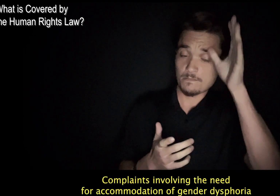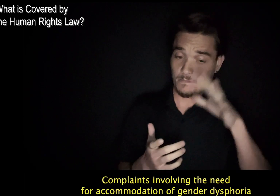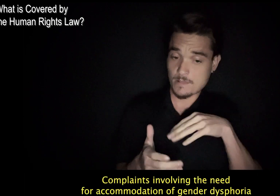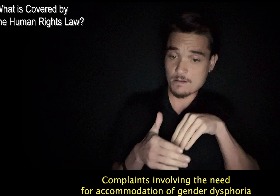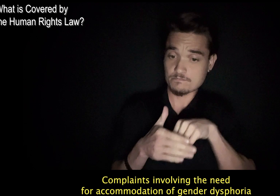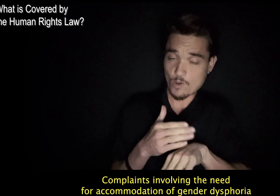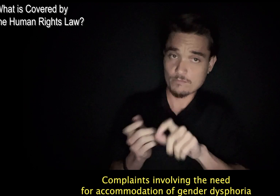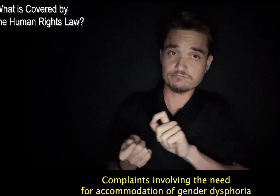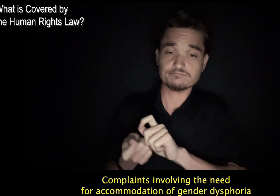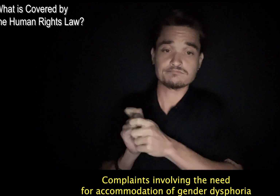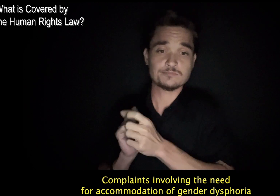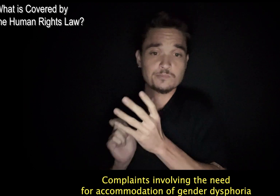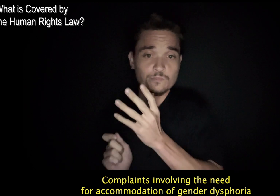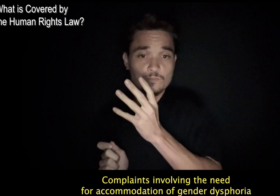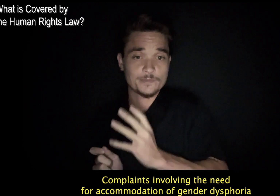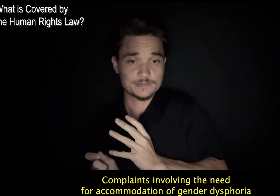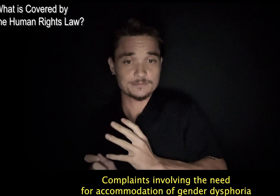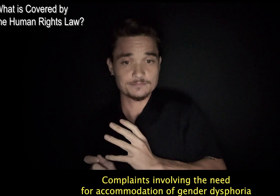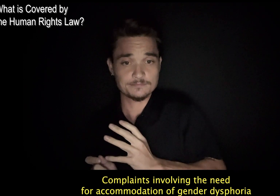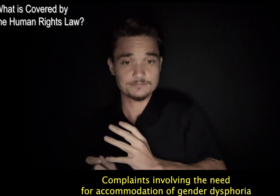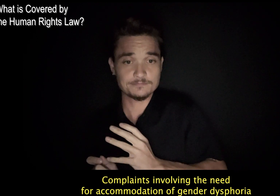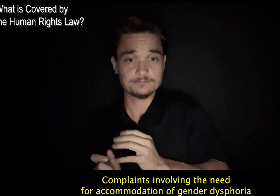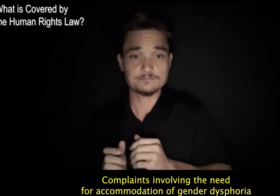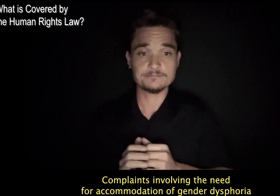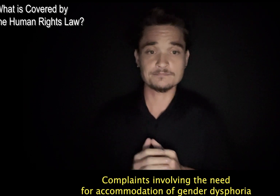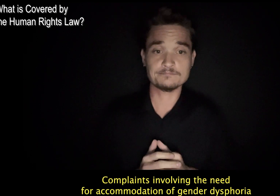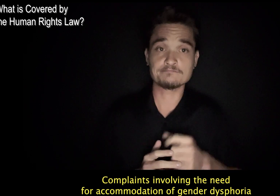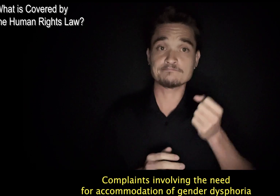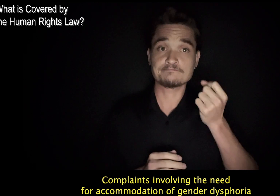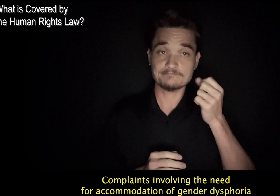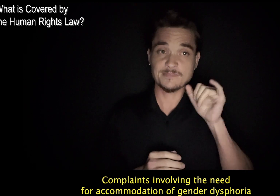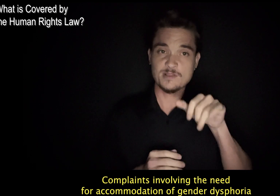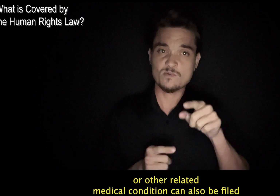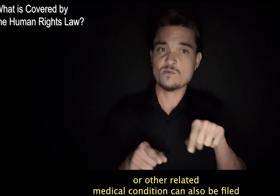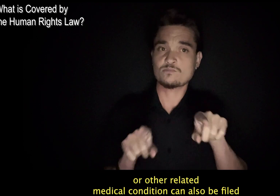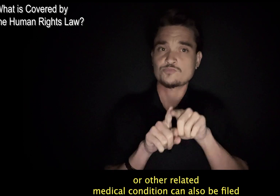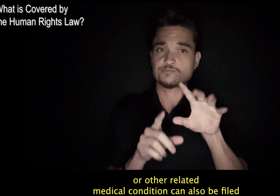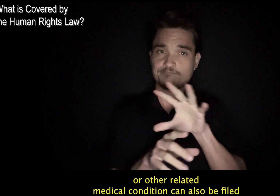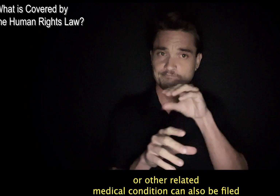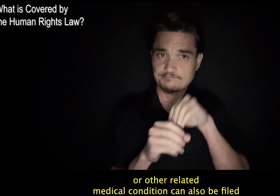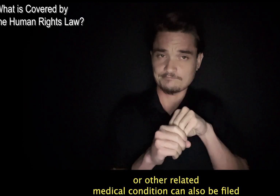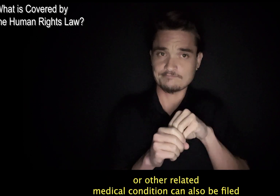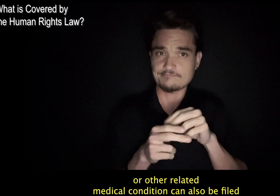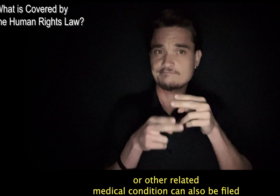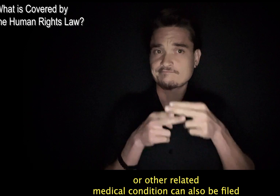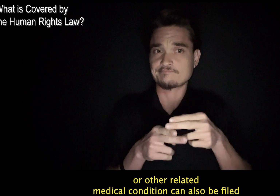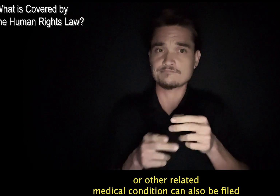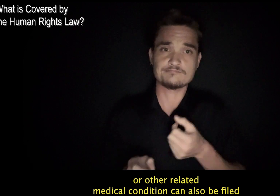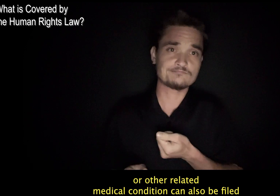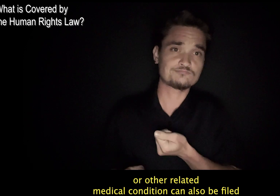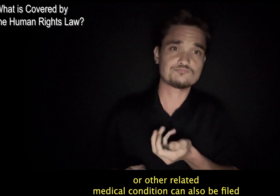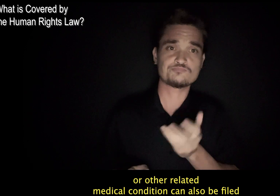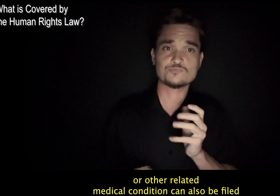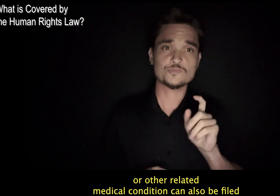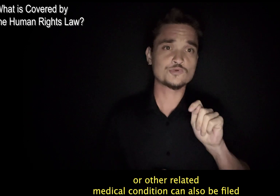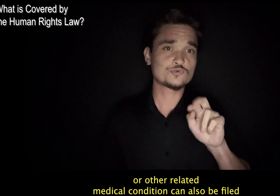Complaints involving the need for accommodation of gender dysphoria or other related medical condition can also be filed